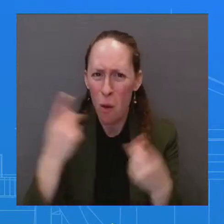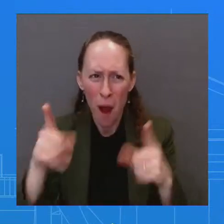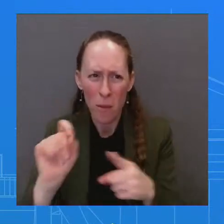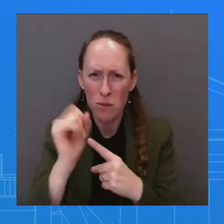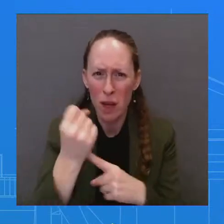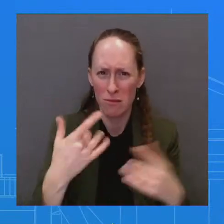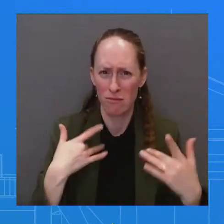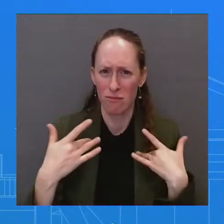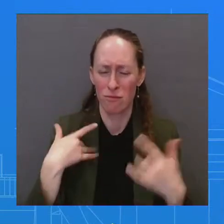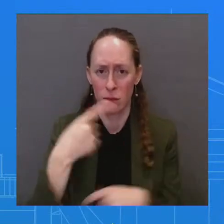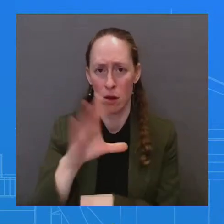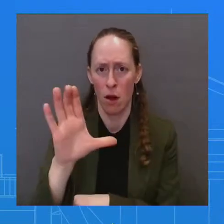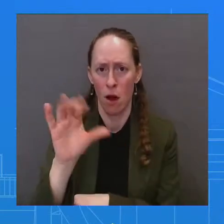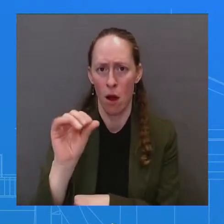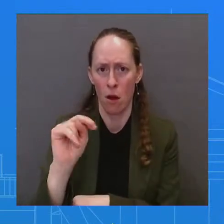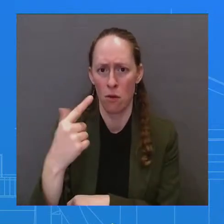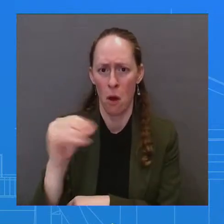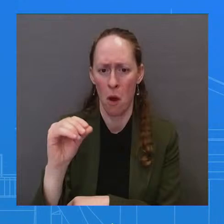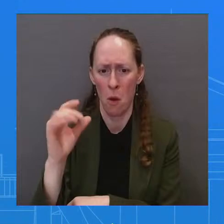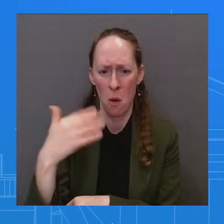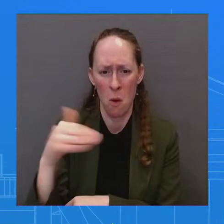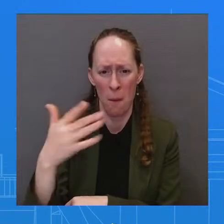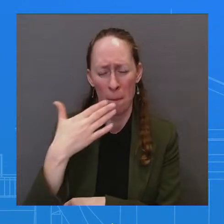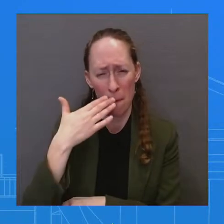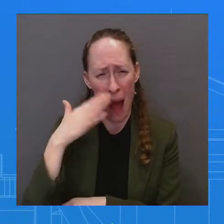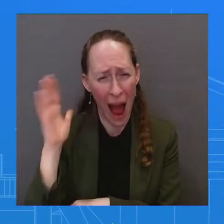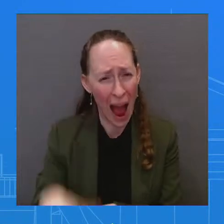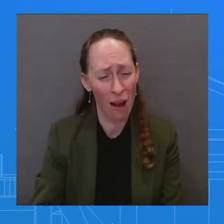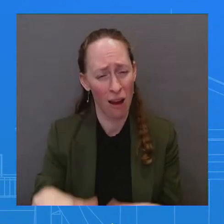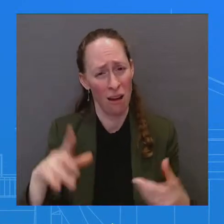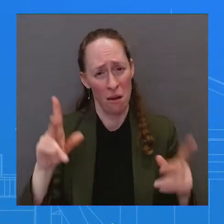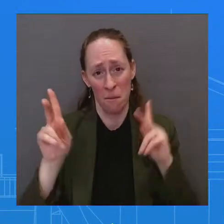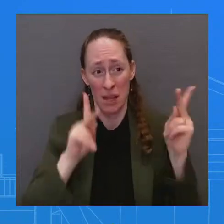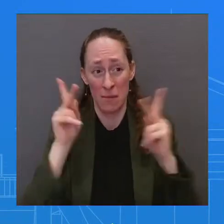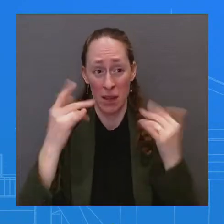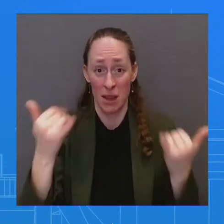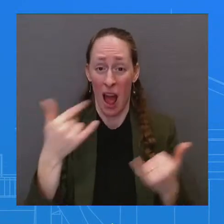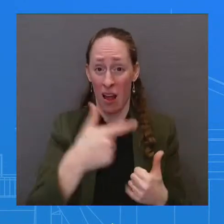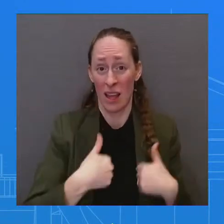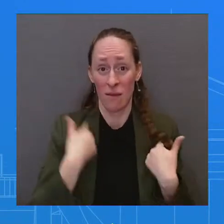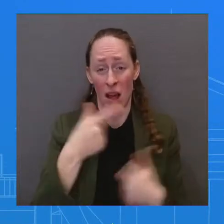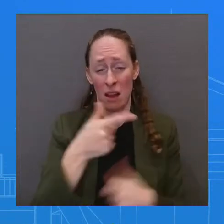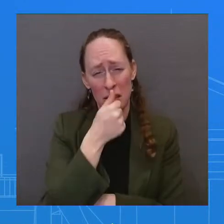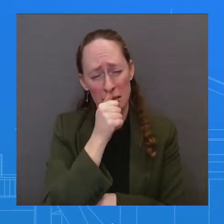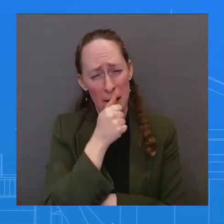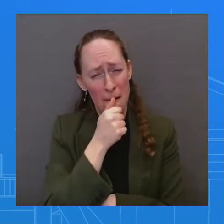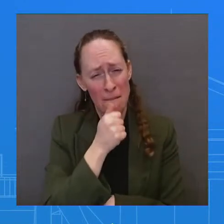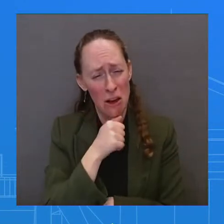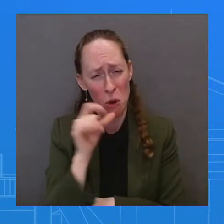that has been reported in Africa and all over the world. People are looking for more information on that one as well, please.